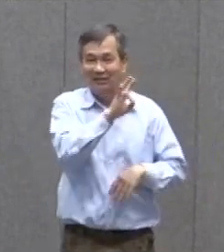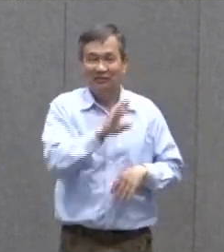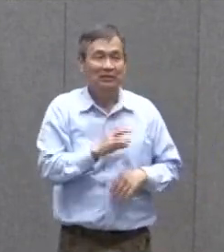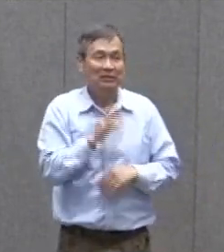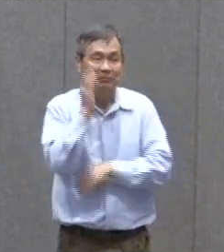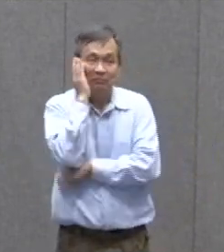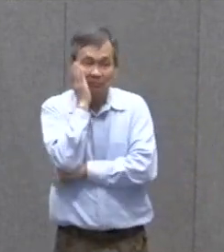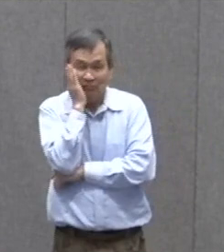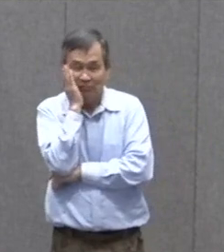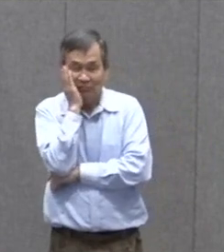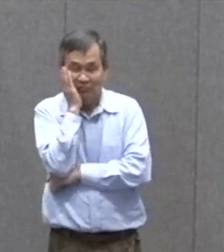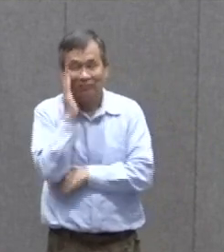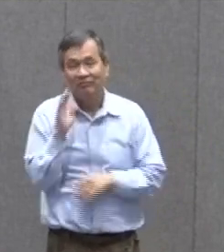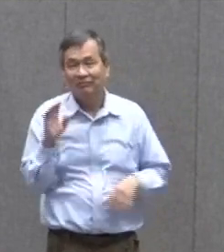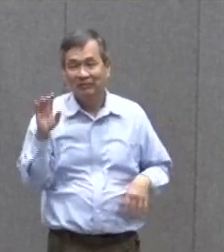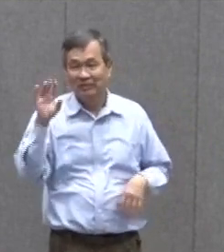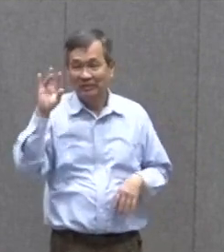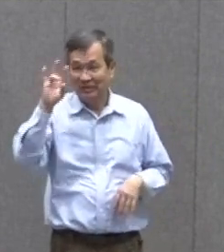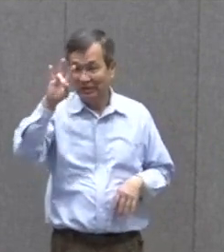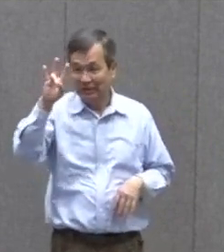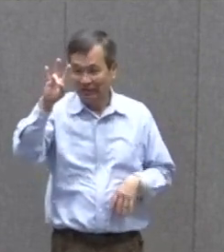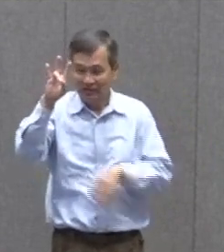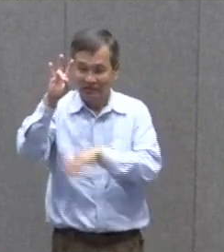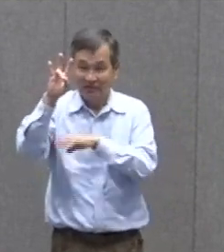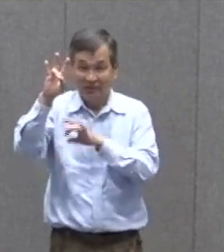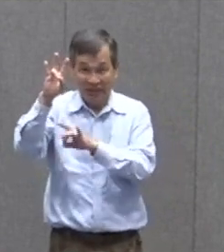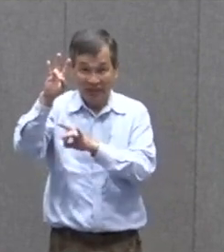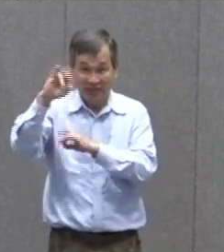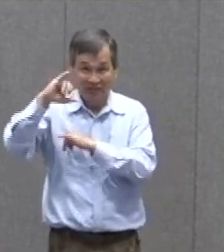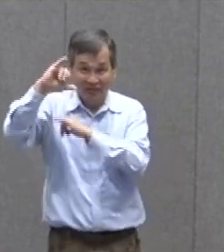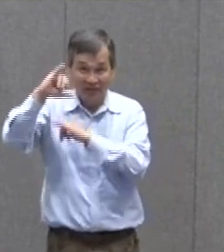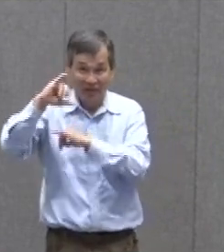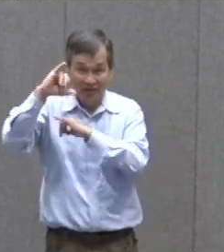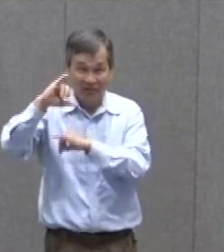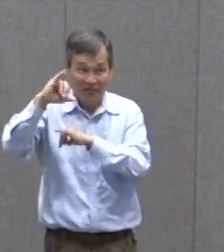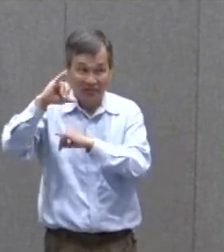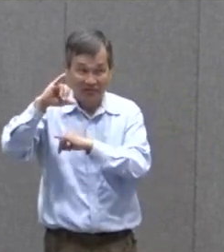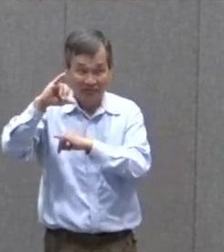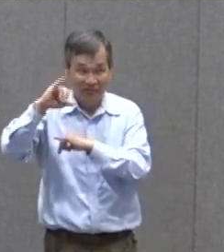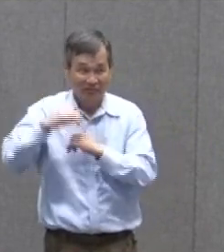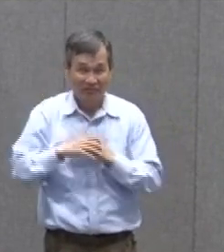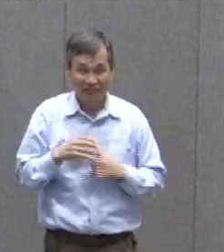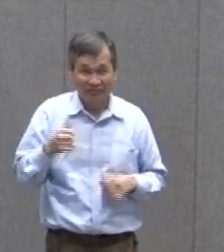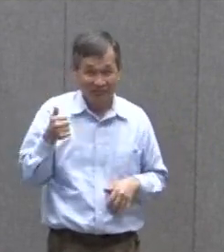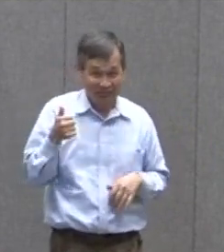And I got the number eight. What do you guys think? Thumbs up it's a match. Thumb's down.